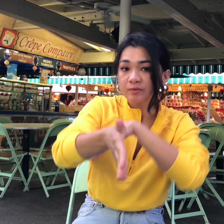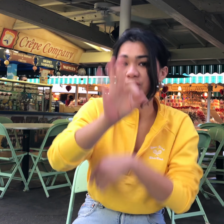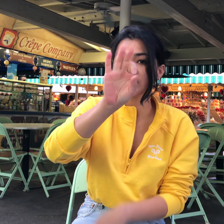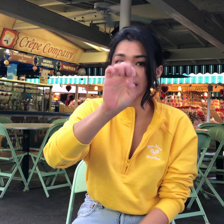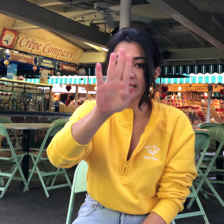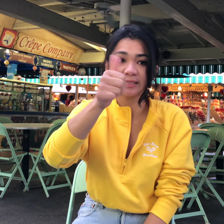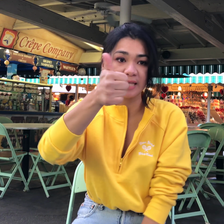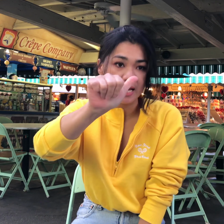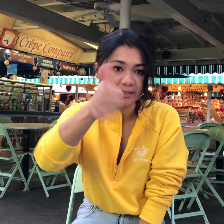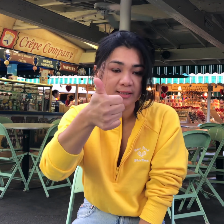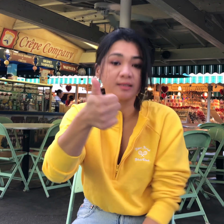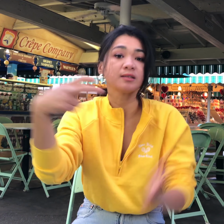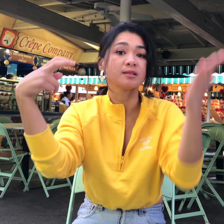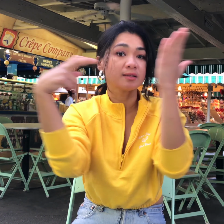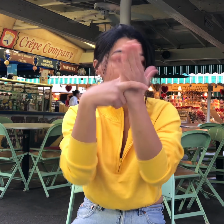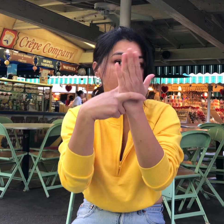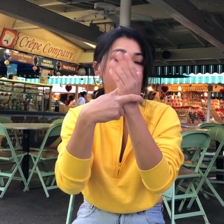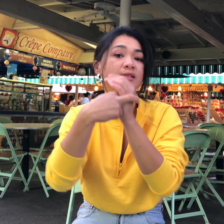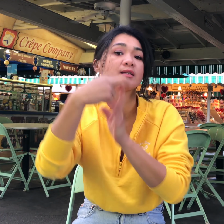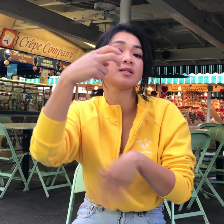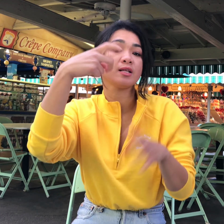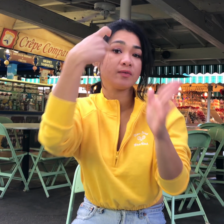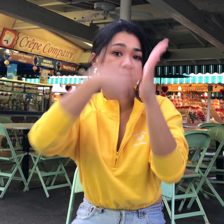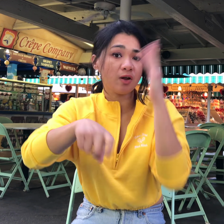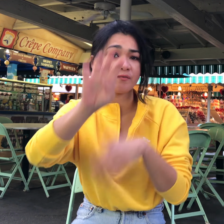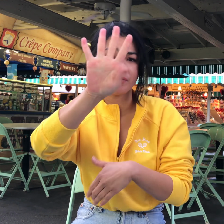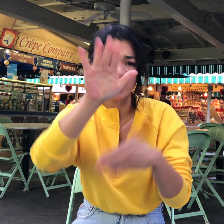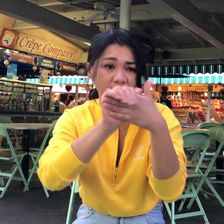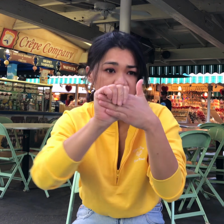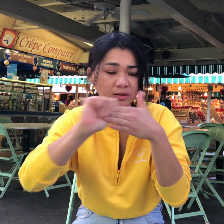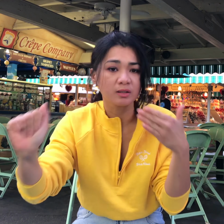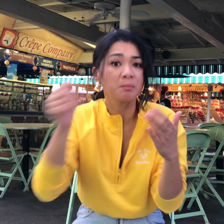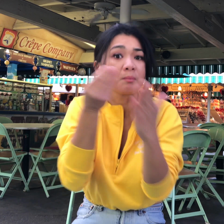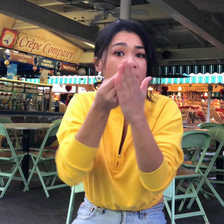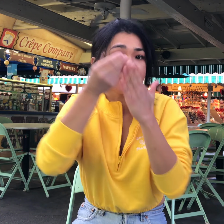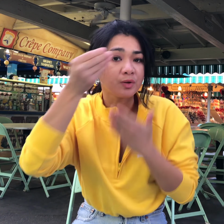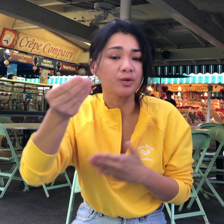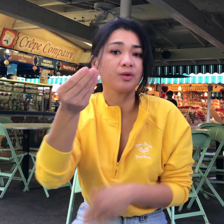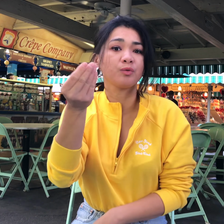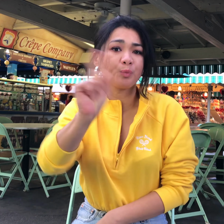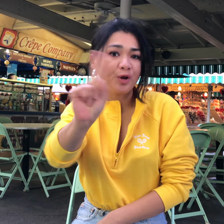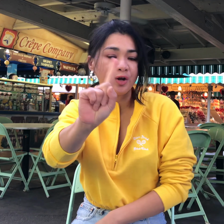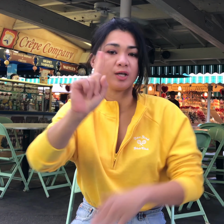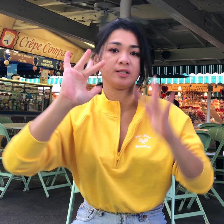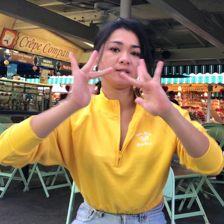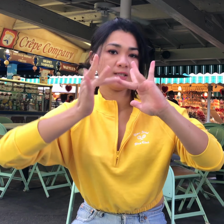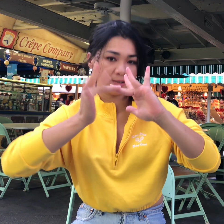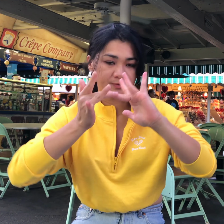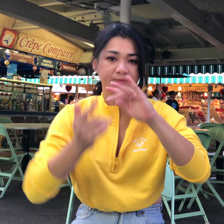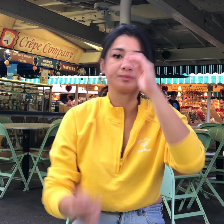After February 10th, tickets will cost $45. You can purchase yours online!